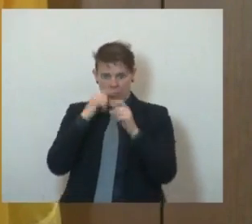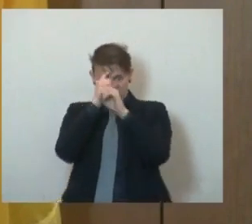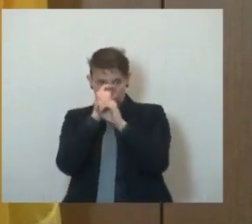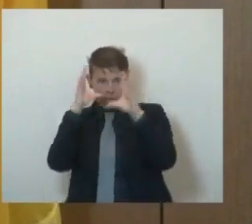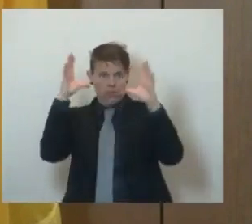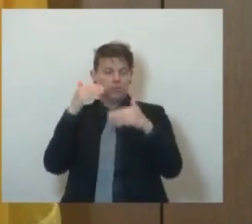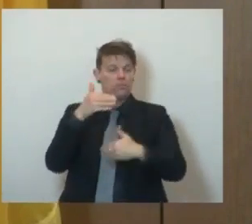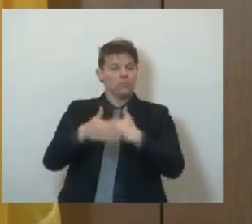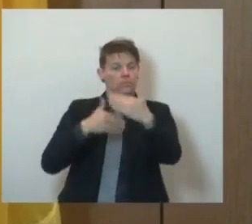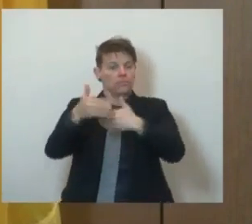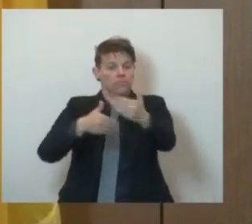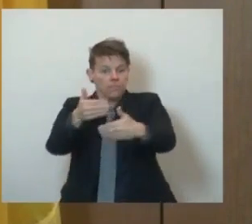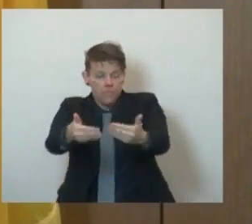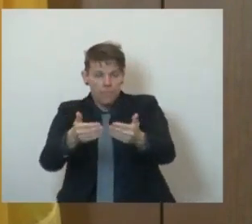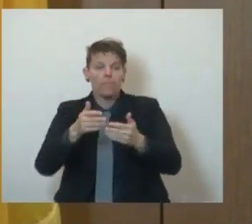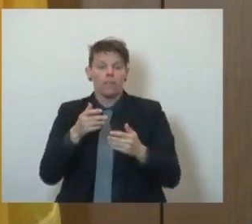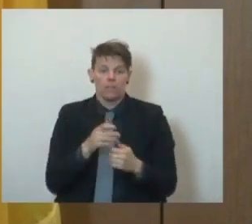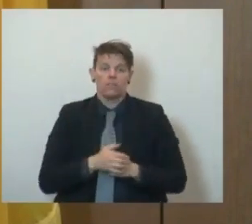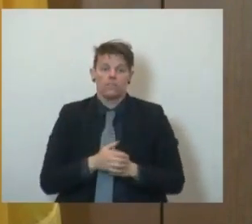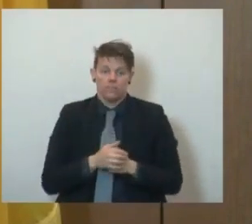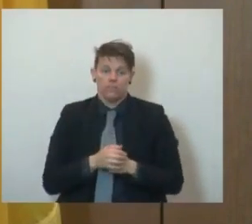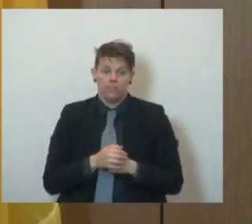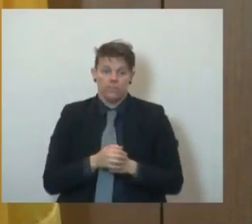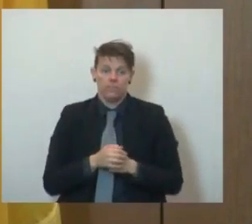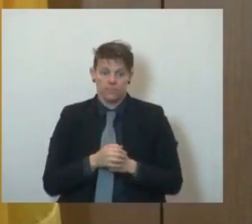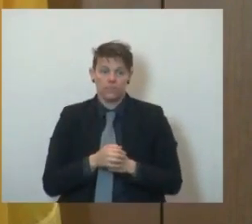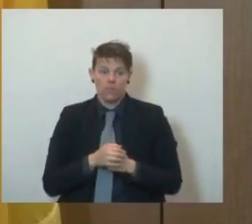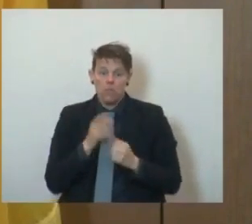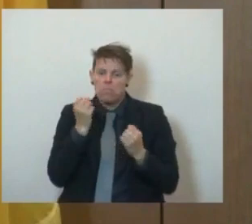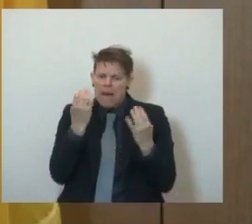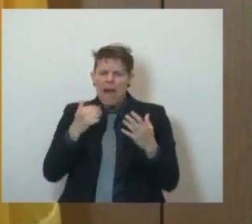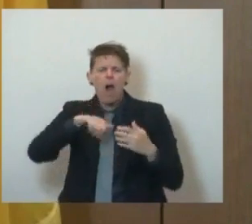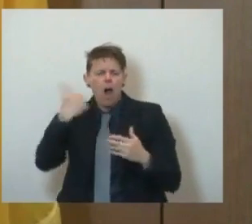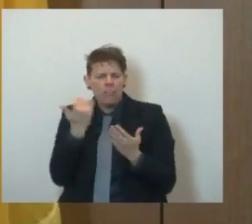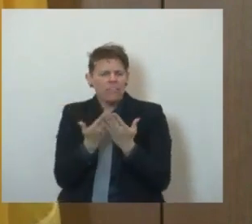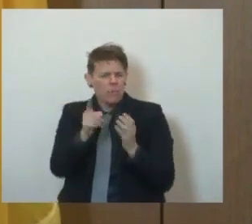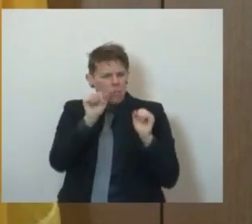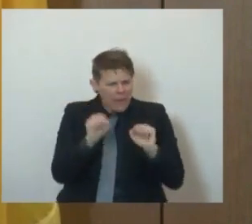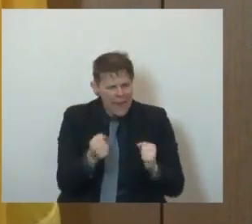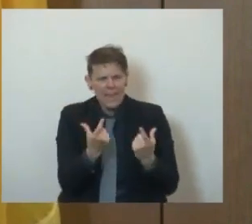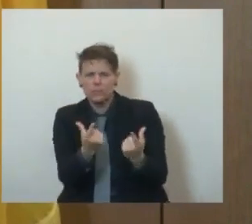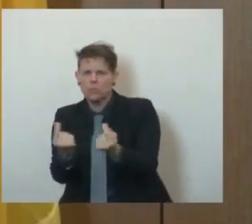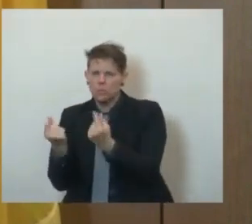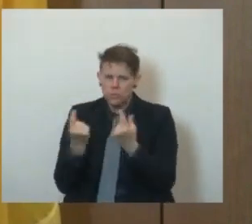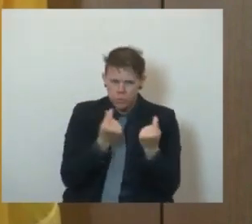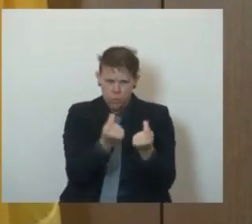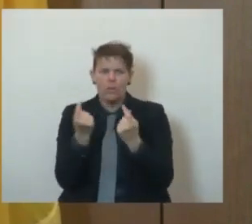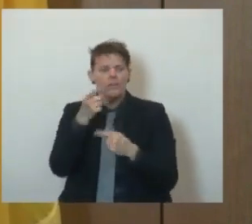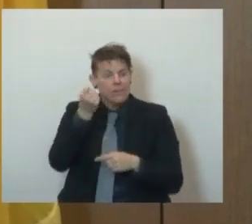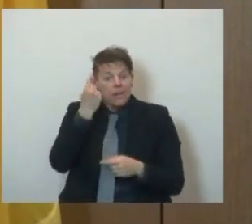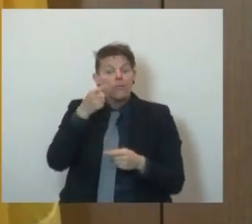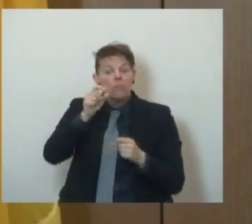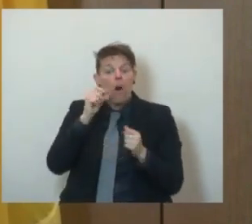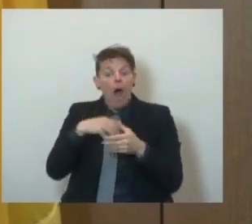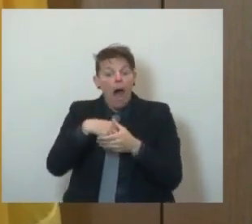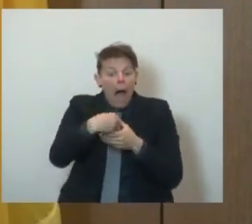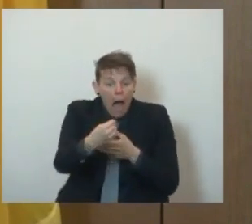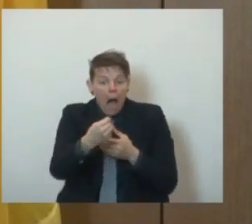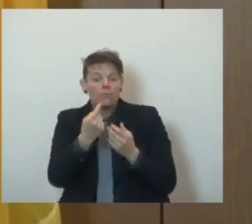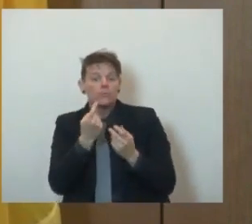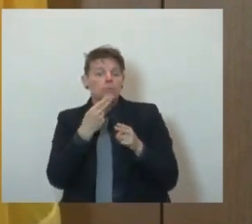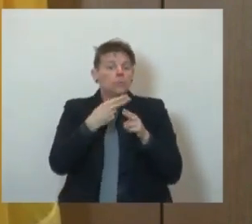I’M ASKING YOU AS WE TALK ABOUT WHERE WE’RE HEADED TO POTENTIALLY LEAVE THE HOUSE BECAUSE THERE’S OTHER THINGS THAT YOU MIGHT BE ABLE TO DO.